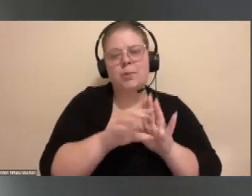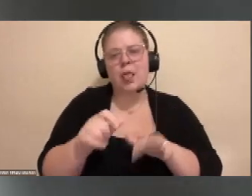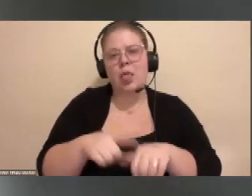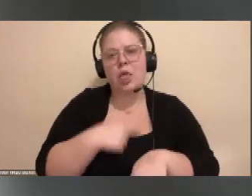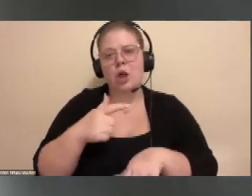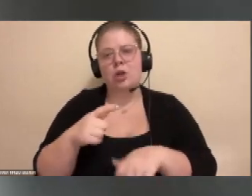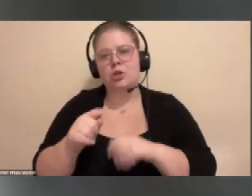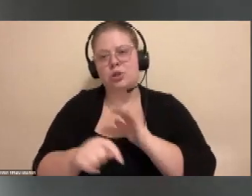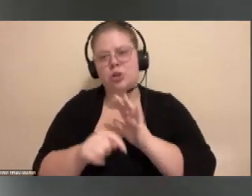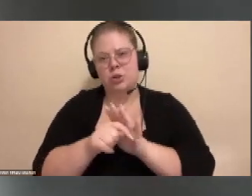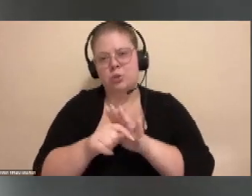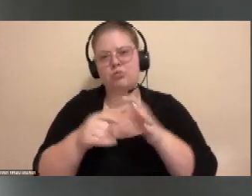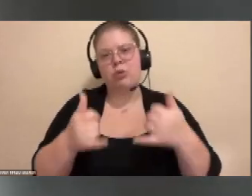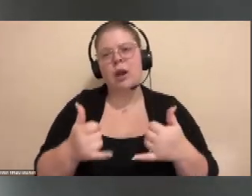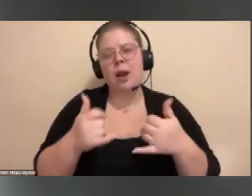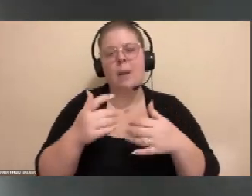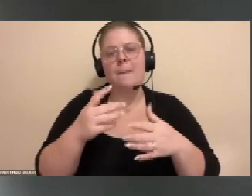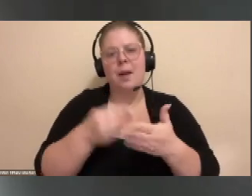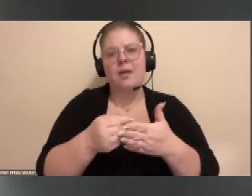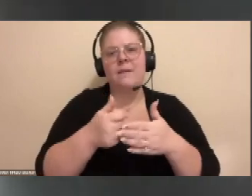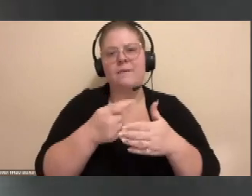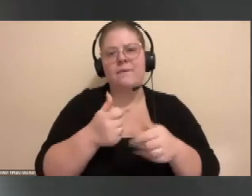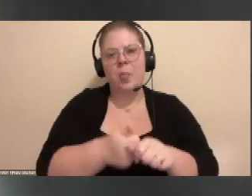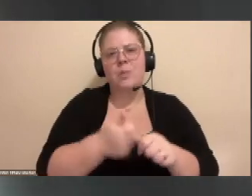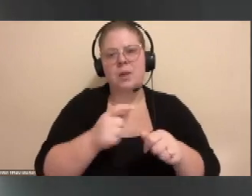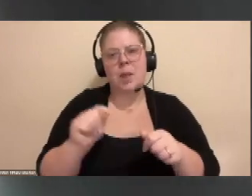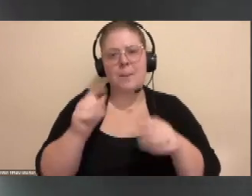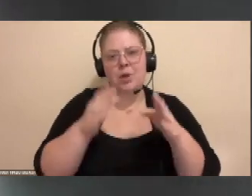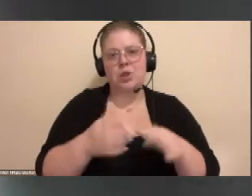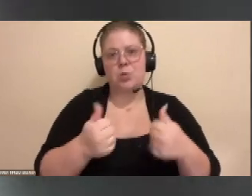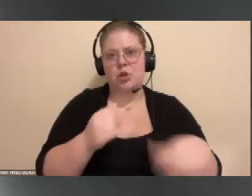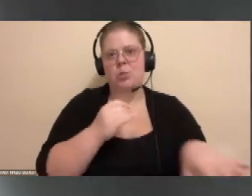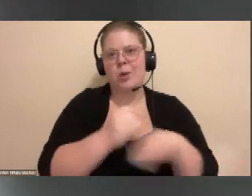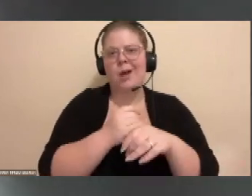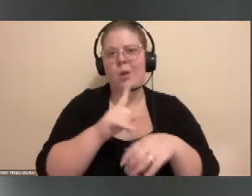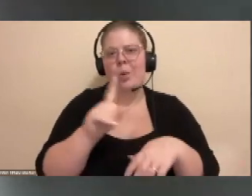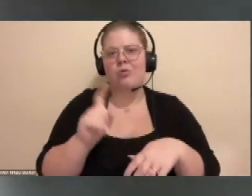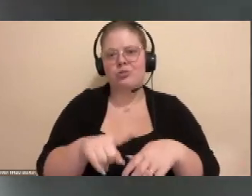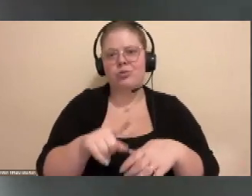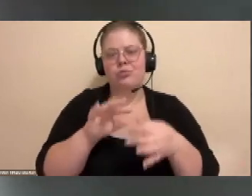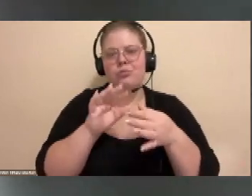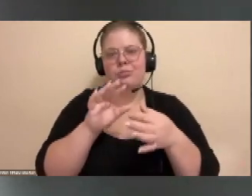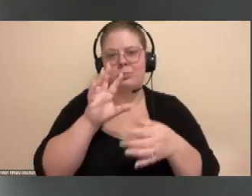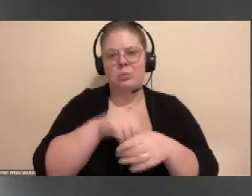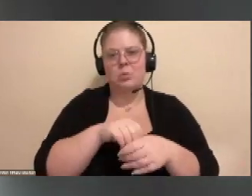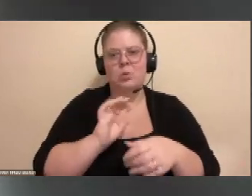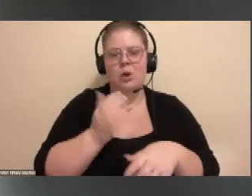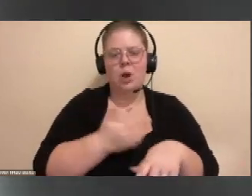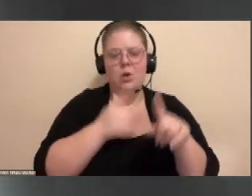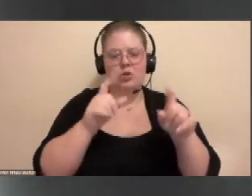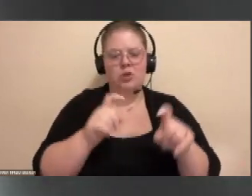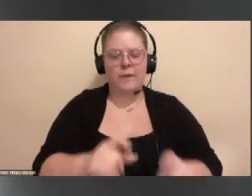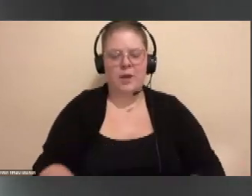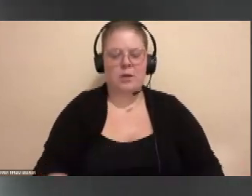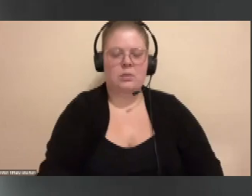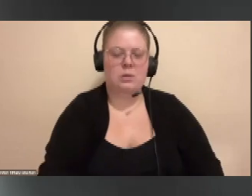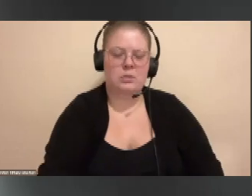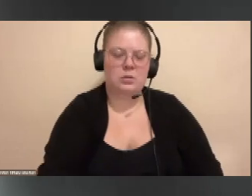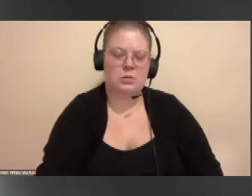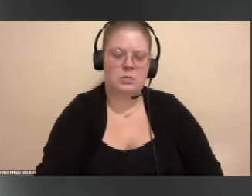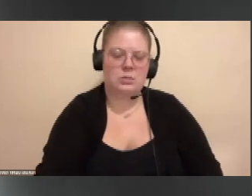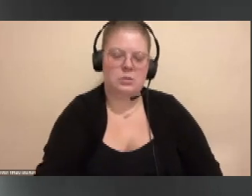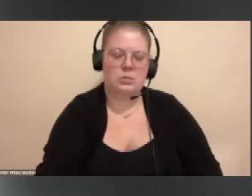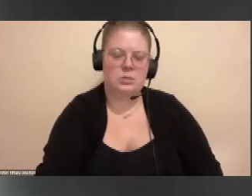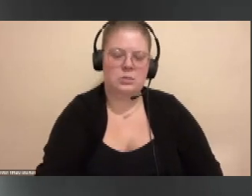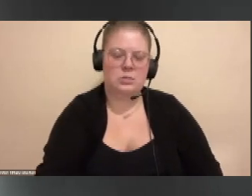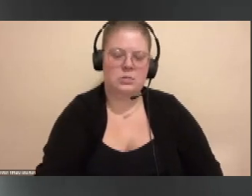the person participants. That's a tough one.